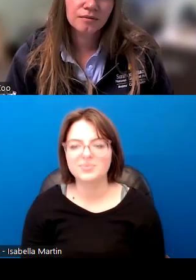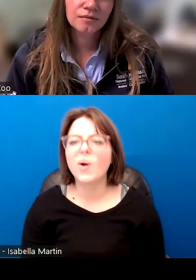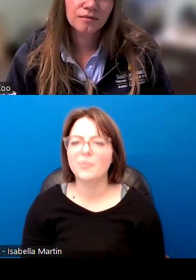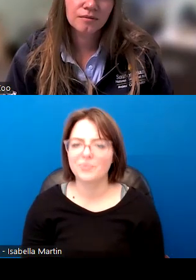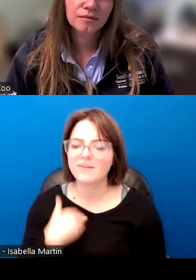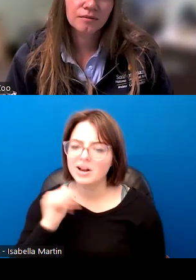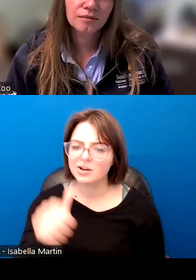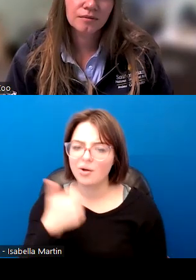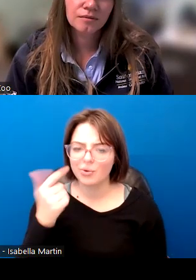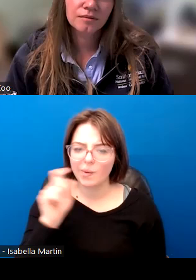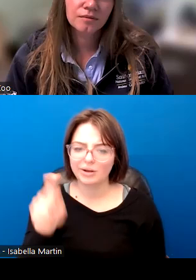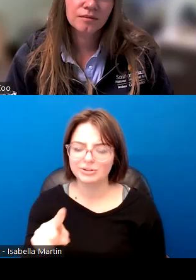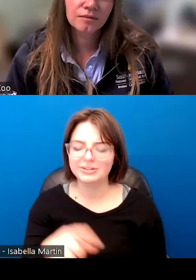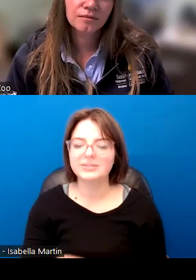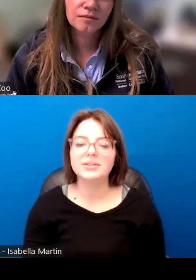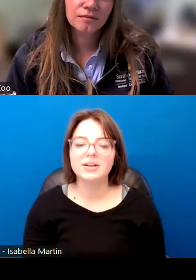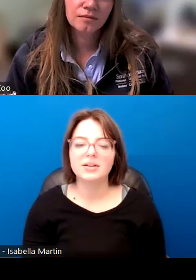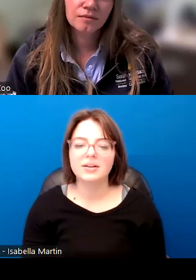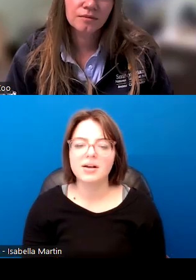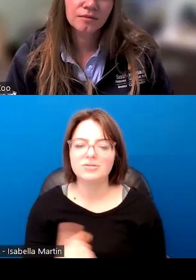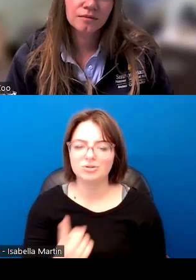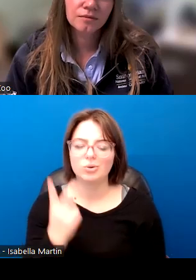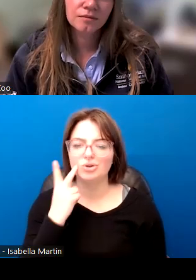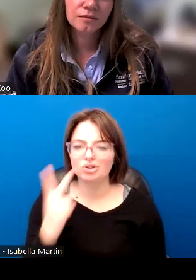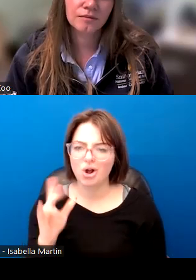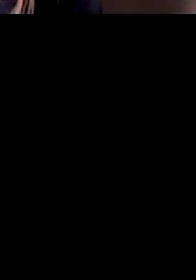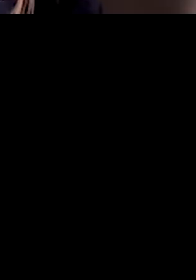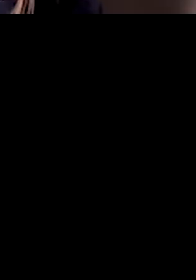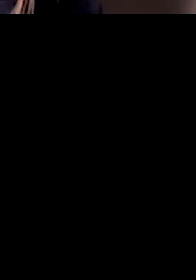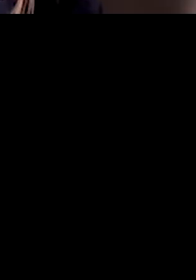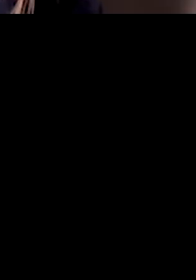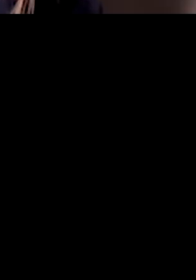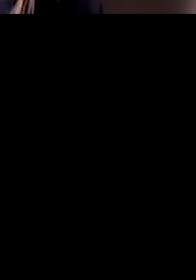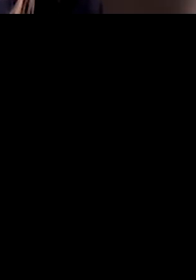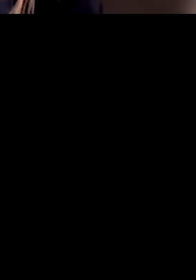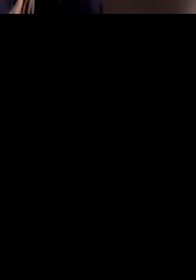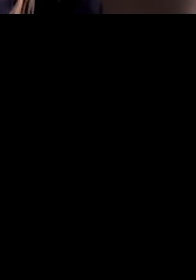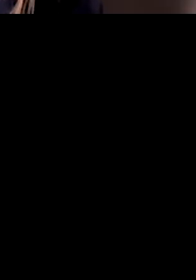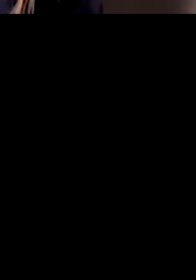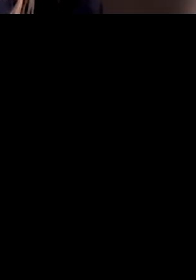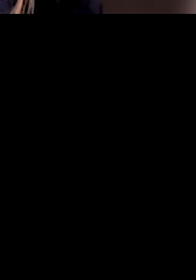seen that the Orangutans may eat onions, do they really like them and how come they can eat them